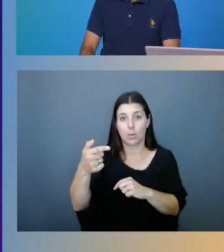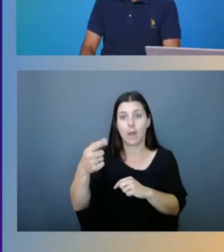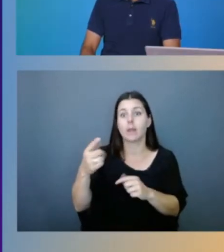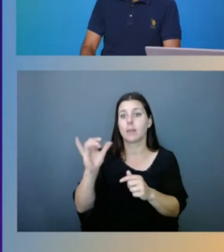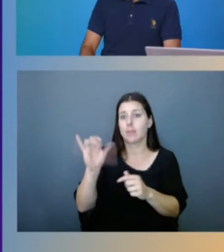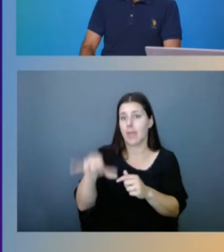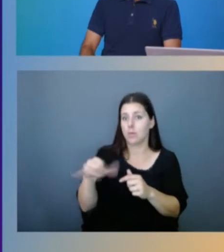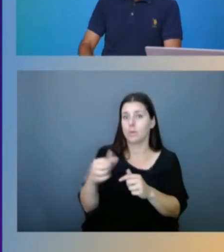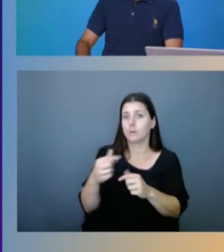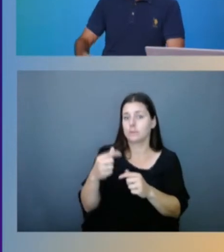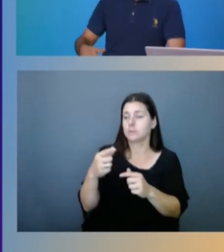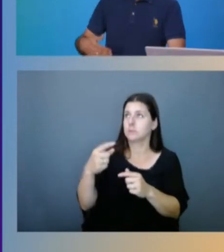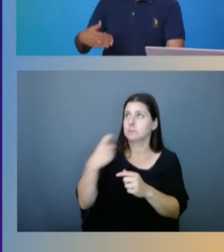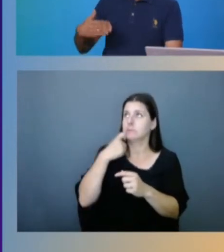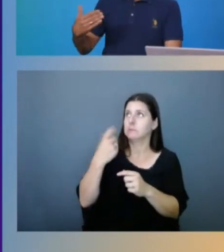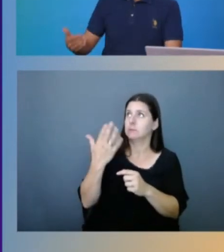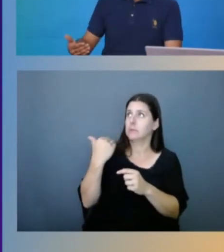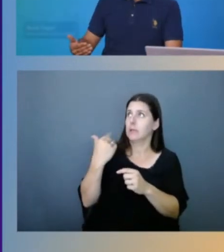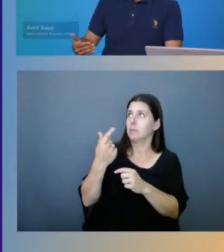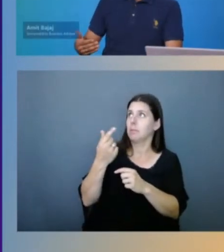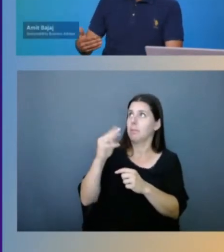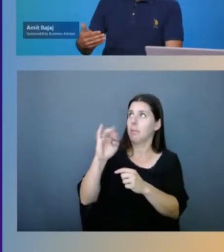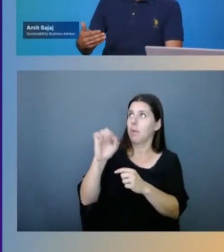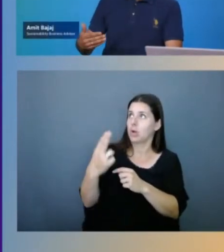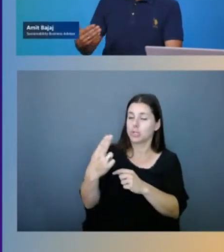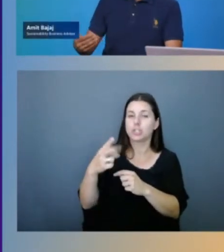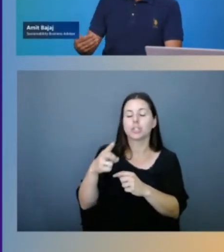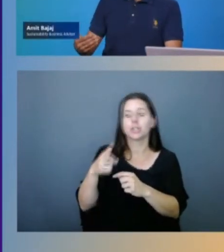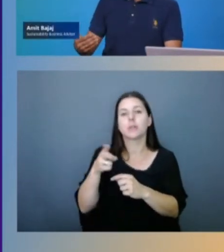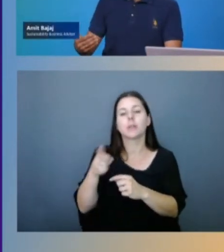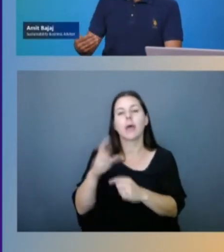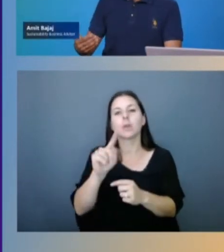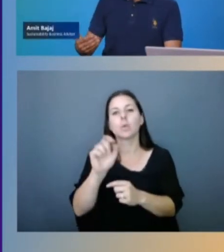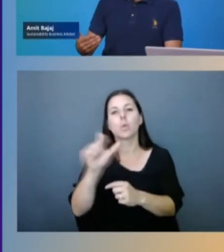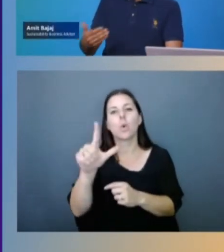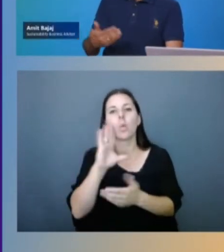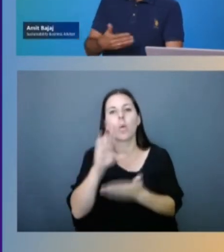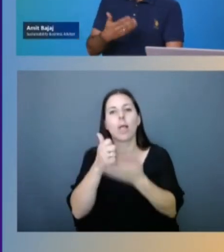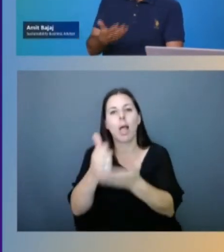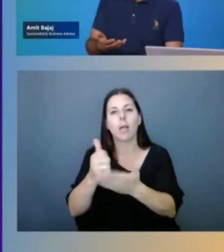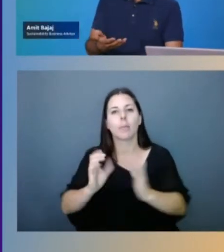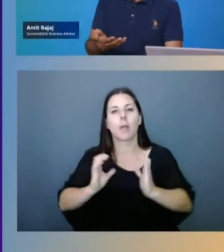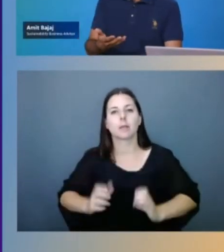And this tool really helps customers to understand their emissions.